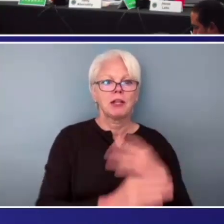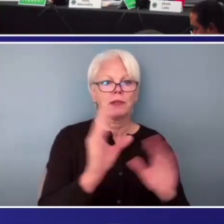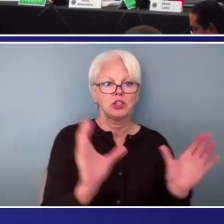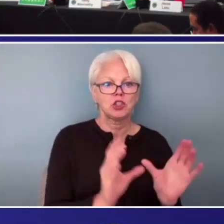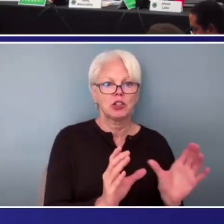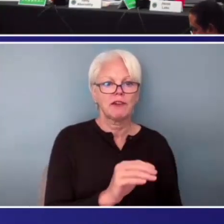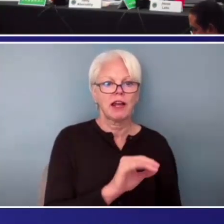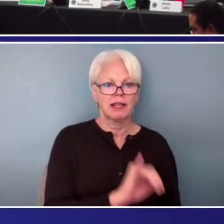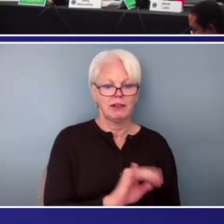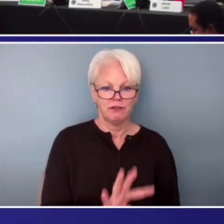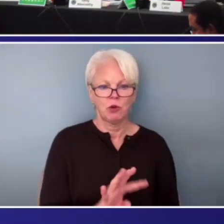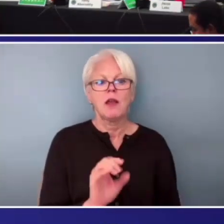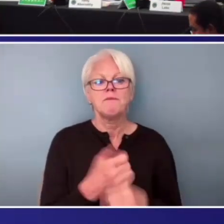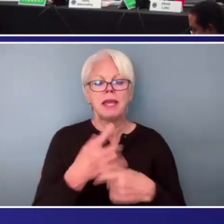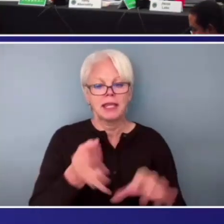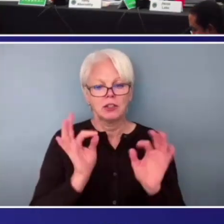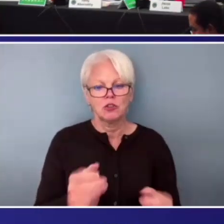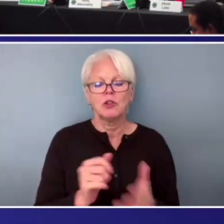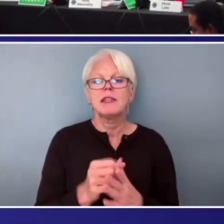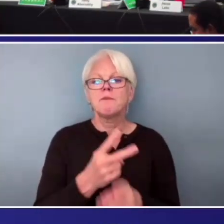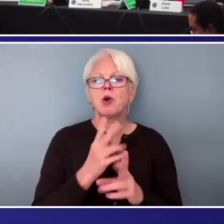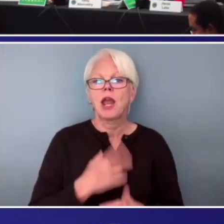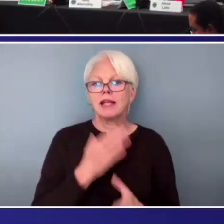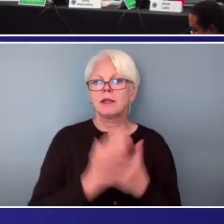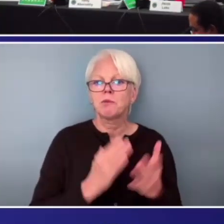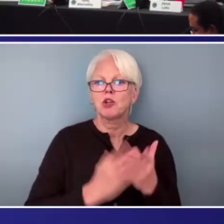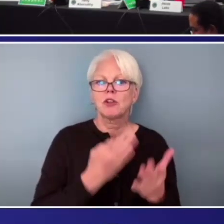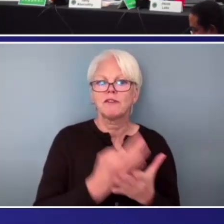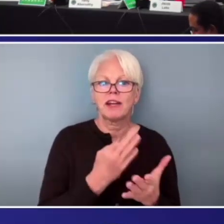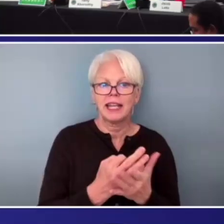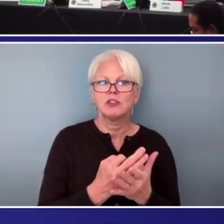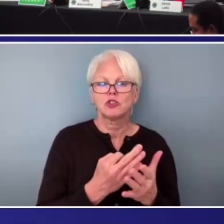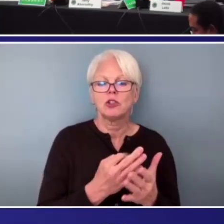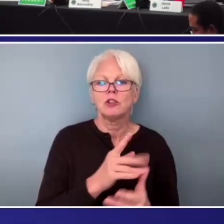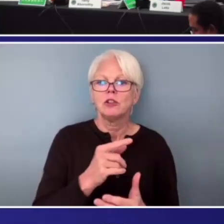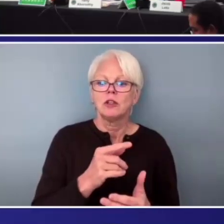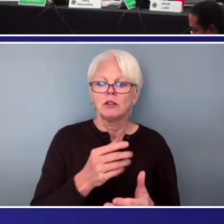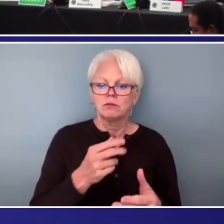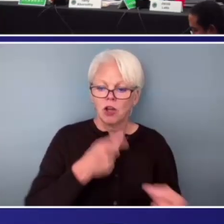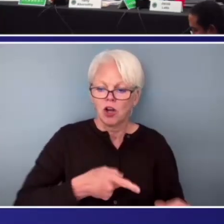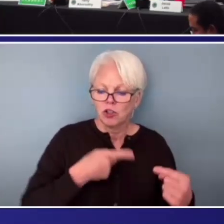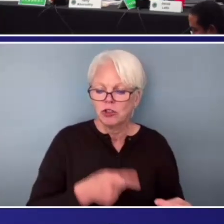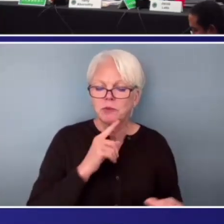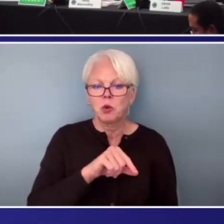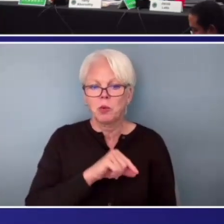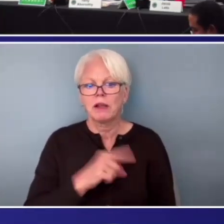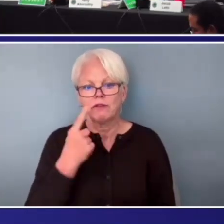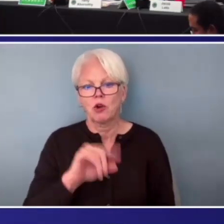making a determination that a borrower has a partial financial hardship to qualify for the Income Based Repayment Plan. We've added determining the borrower's